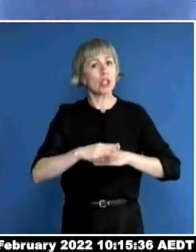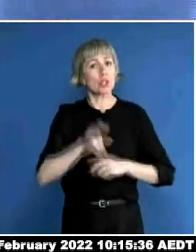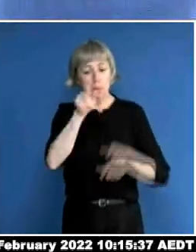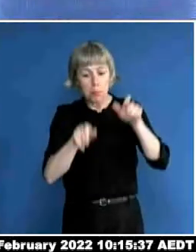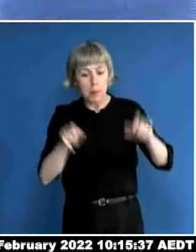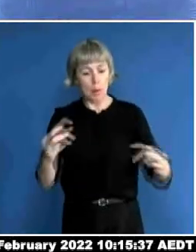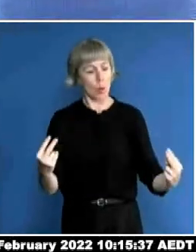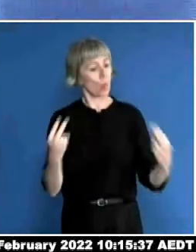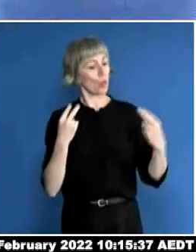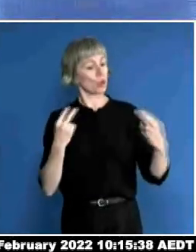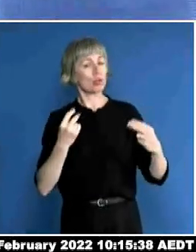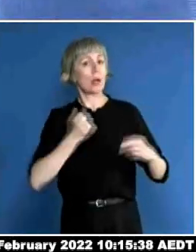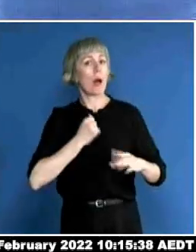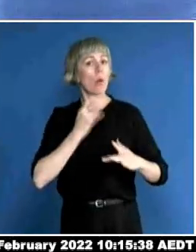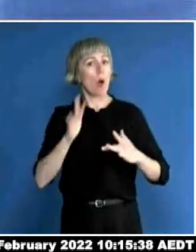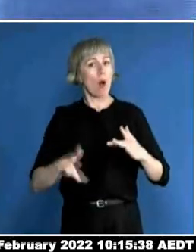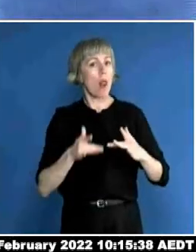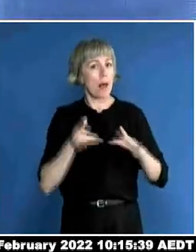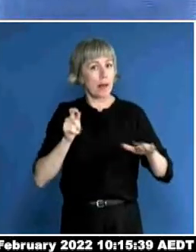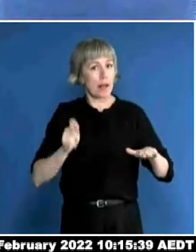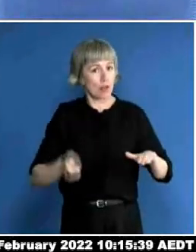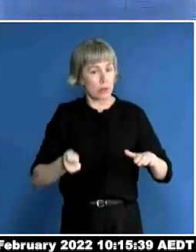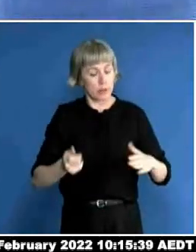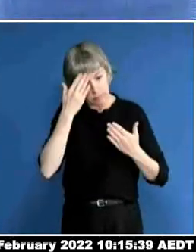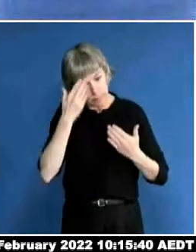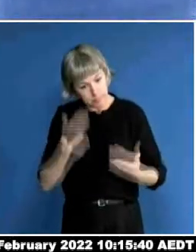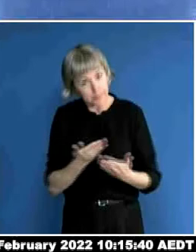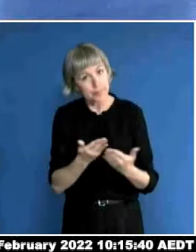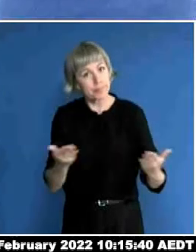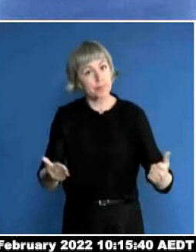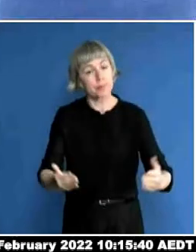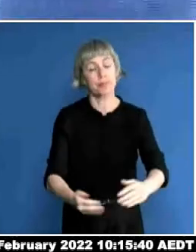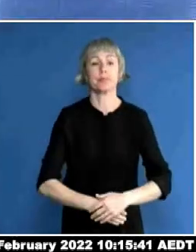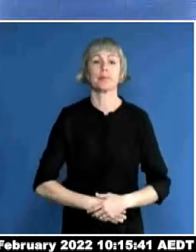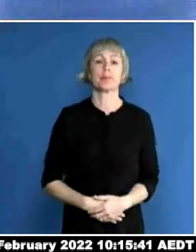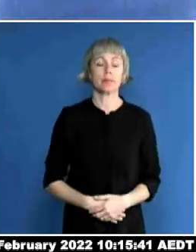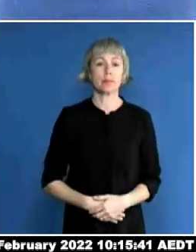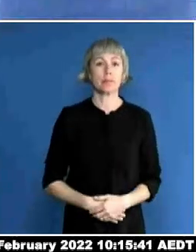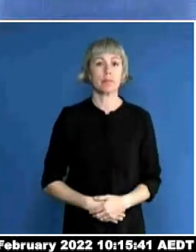This is the third Public hearing to examine systemic barriers experienced by people with